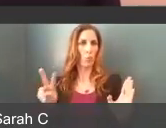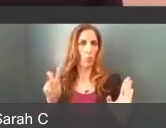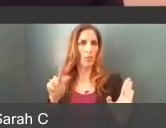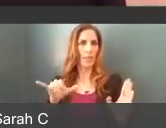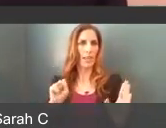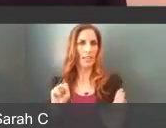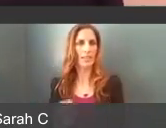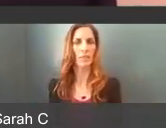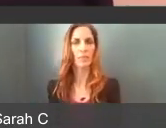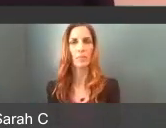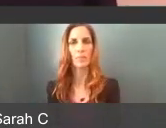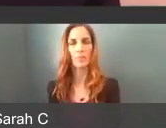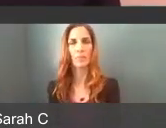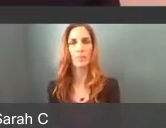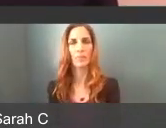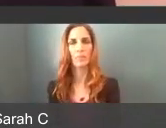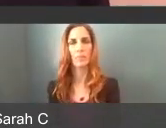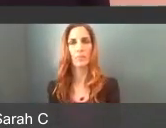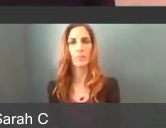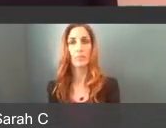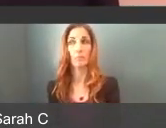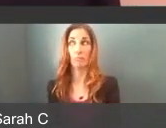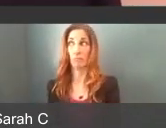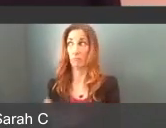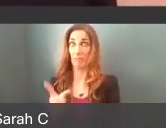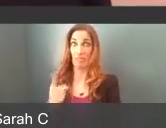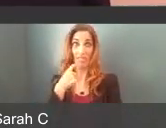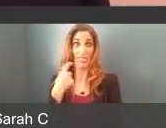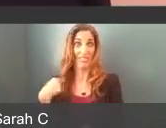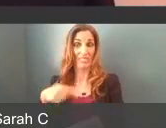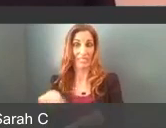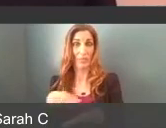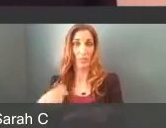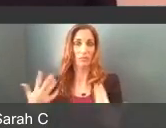As this week demonstrates, the logistical challenges of operating our mass vaccination